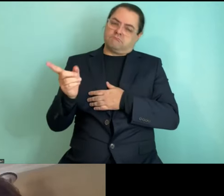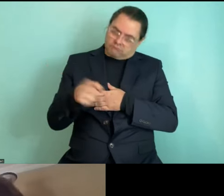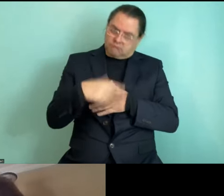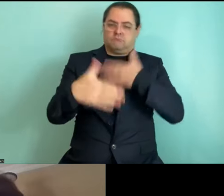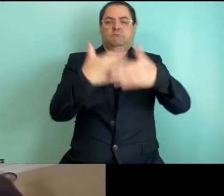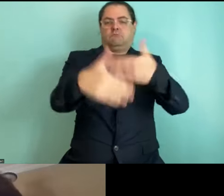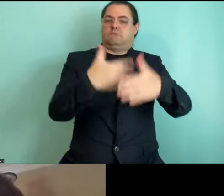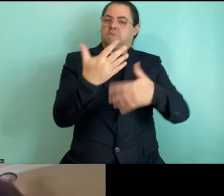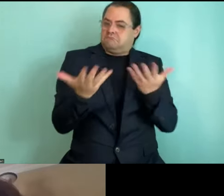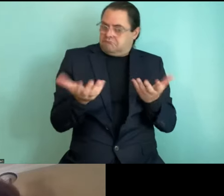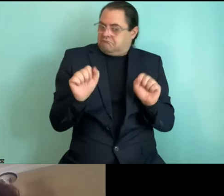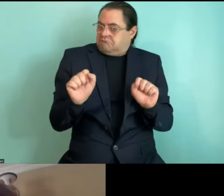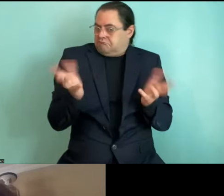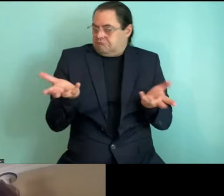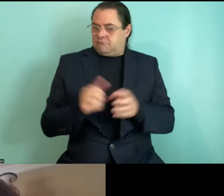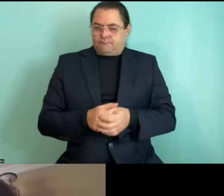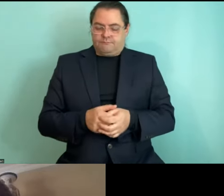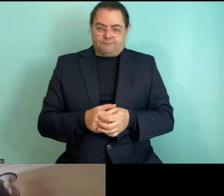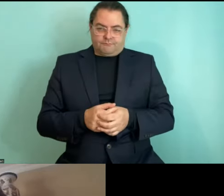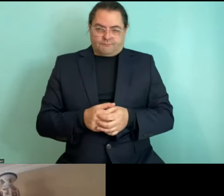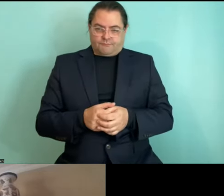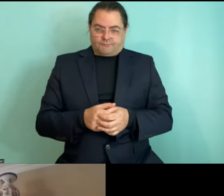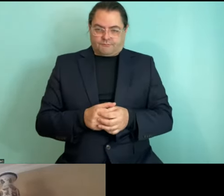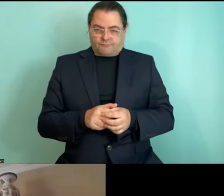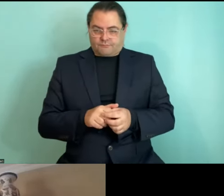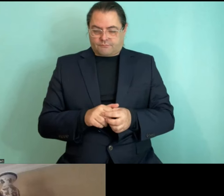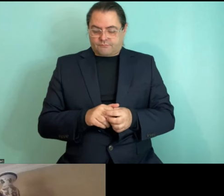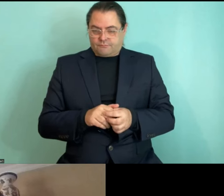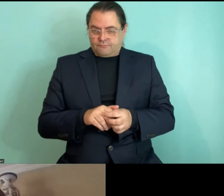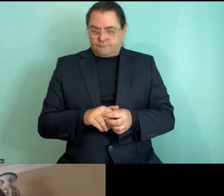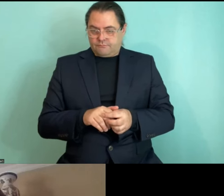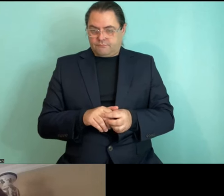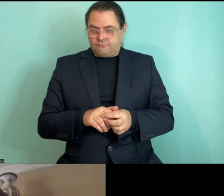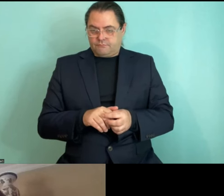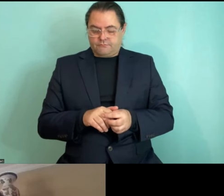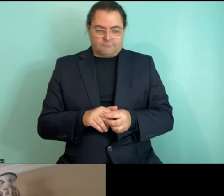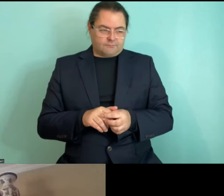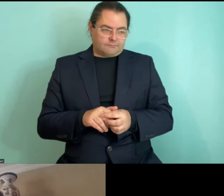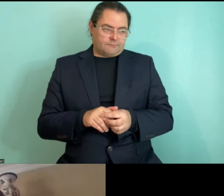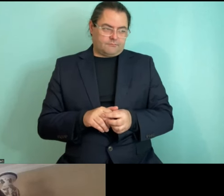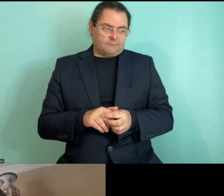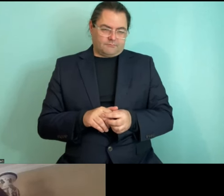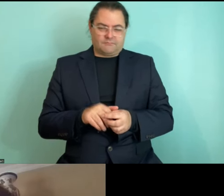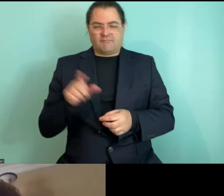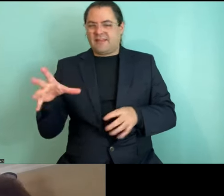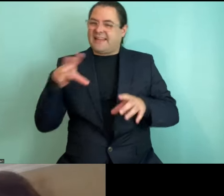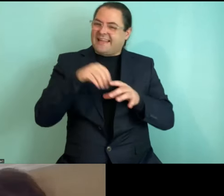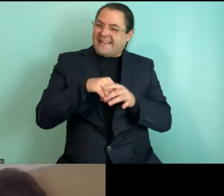four episode. 10:10:36 So then I know take some awkward diva. look at it, sadly CIKB Nikki, specially Hawken por la, la, la, la hook which more